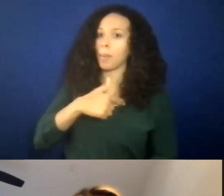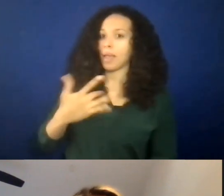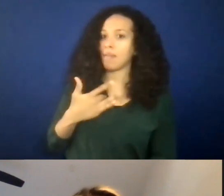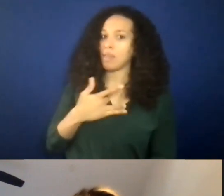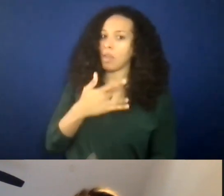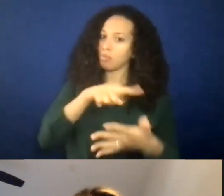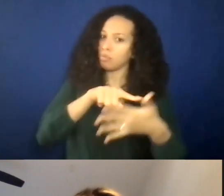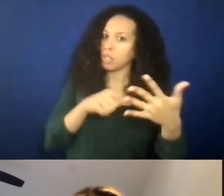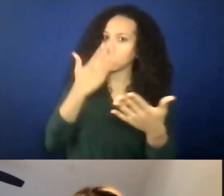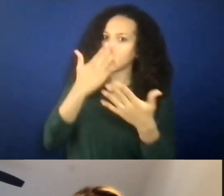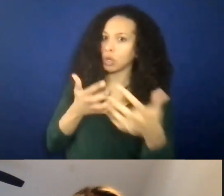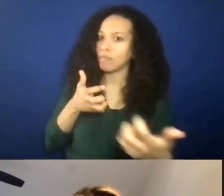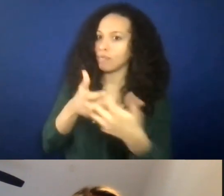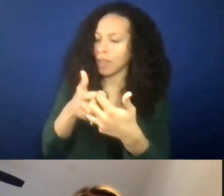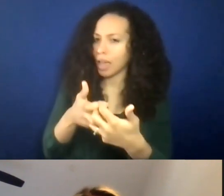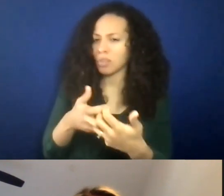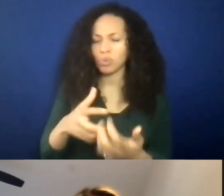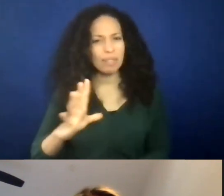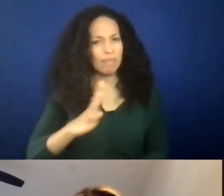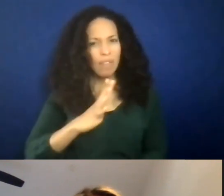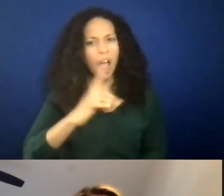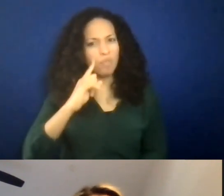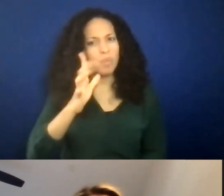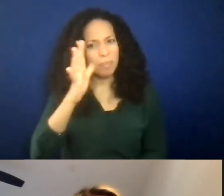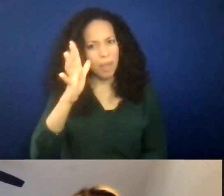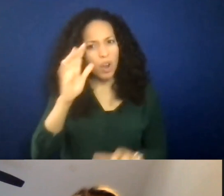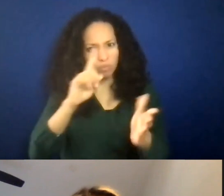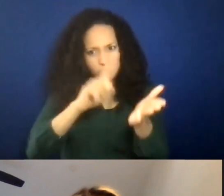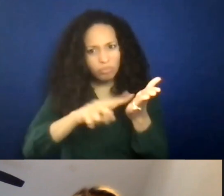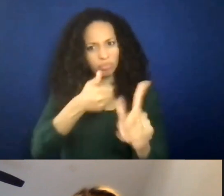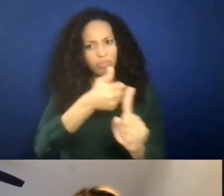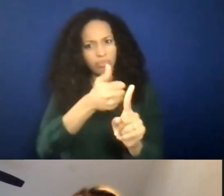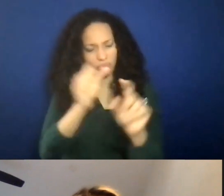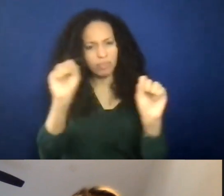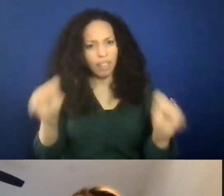it's okay for parents to do that. And very often parents, I think, feel like